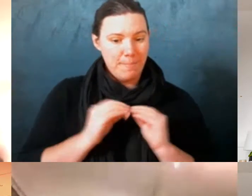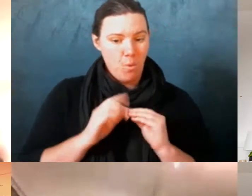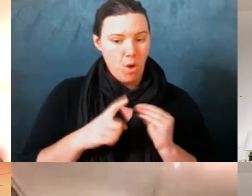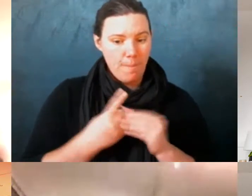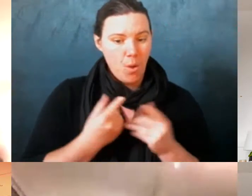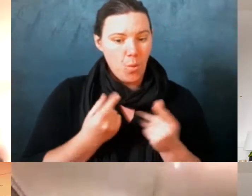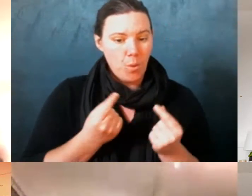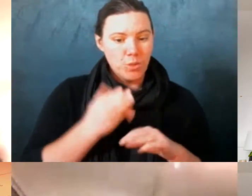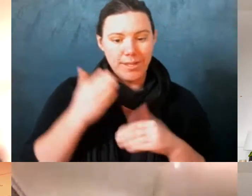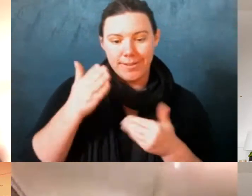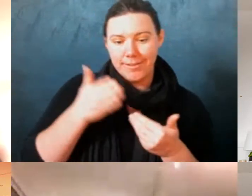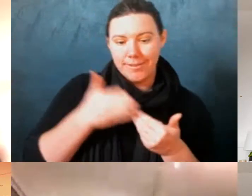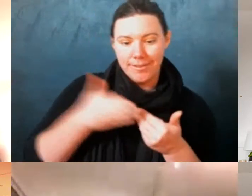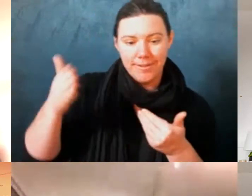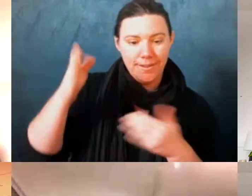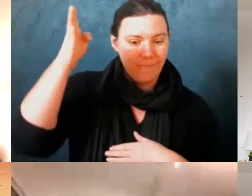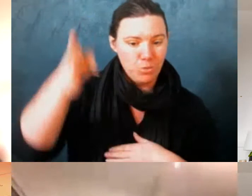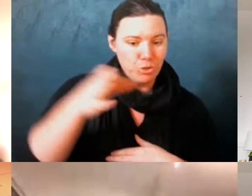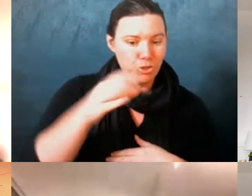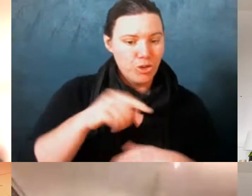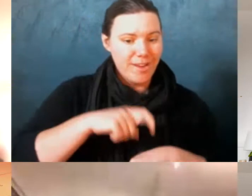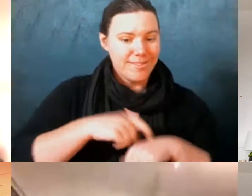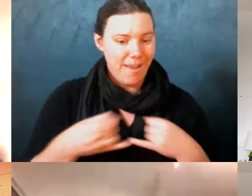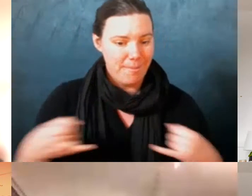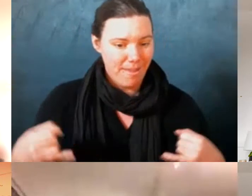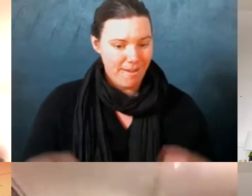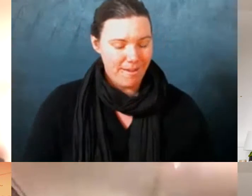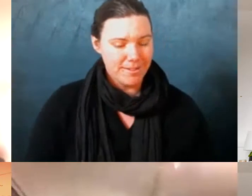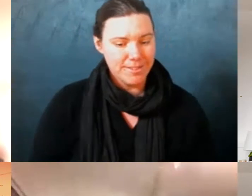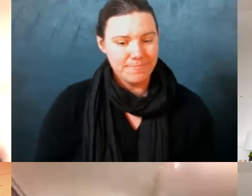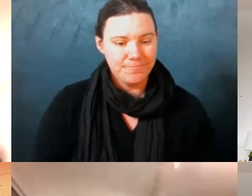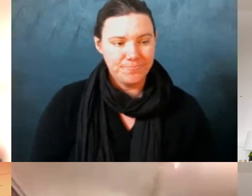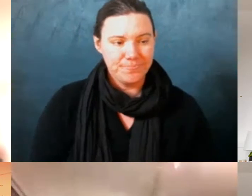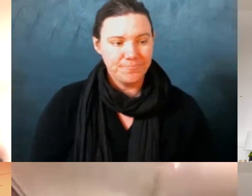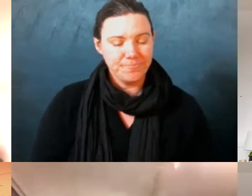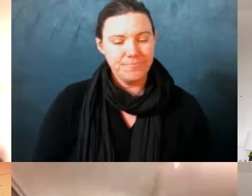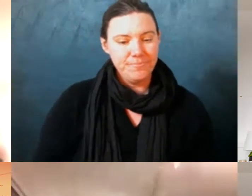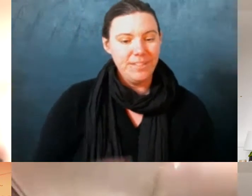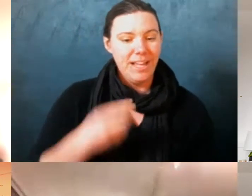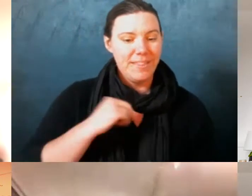about what we're gonna do in the future and timelines. And then we'll go ahead and close up